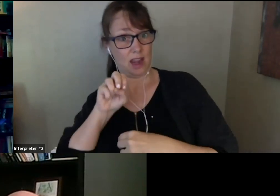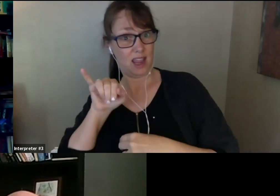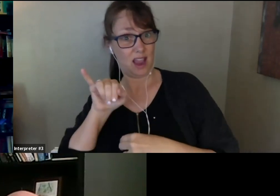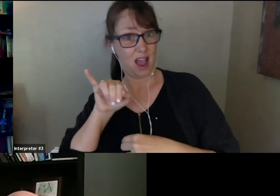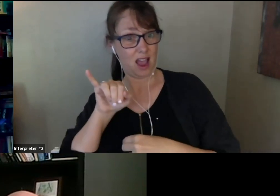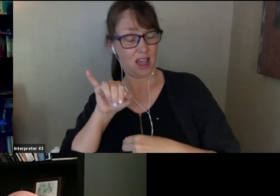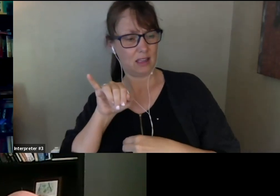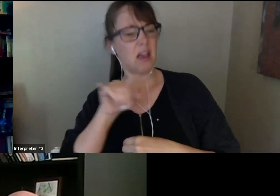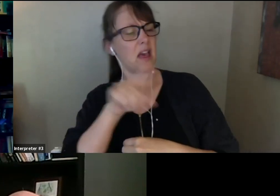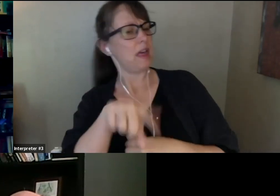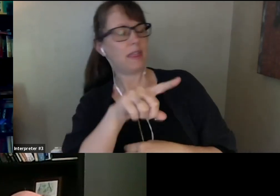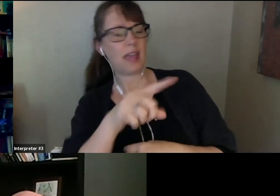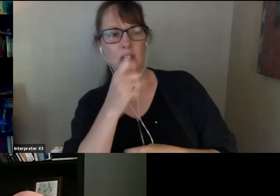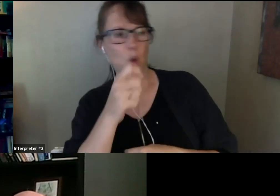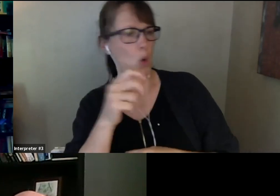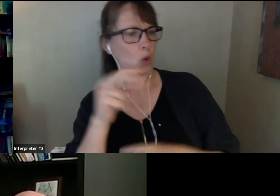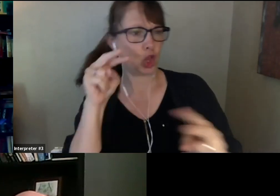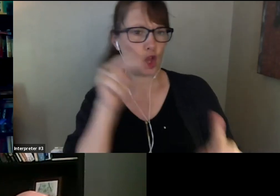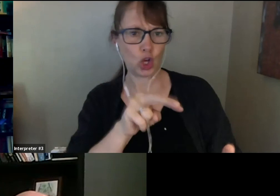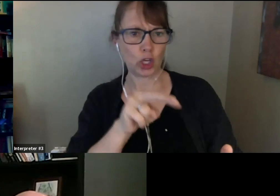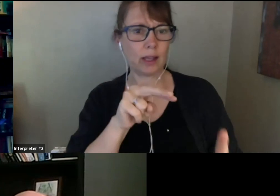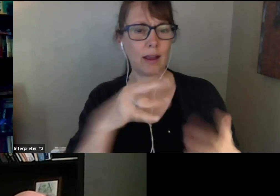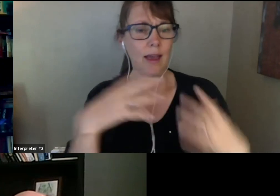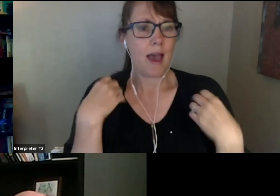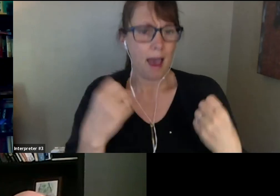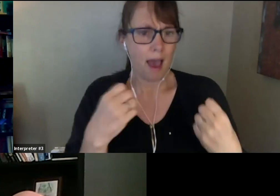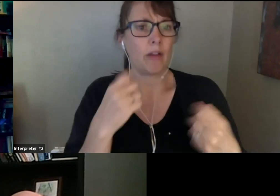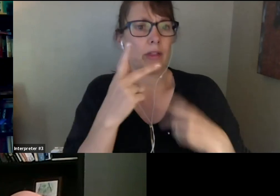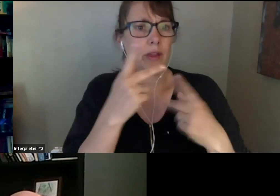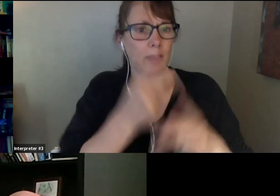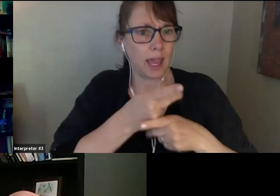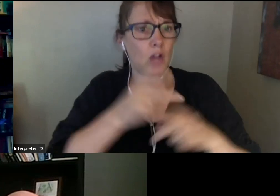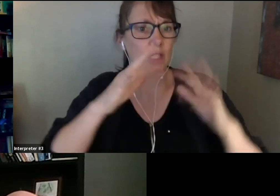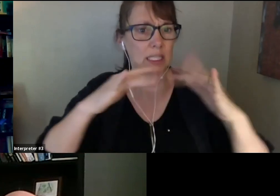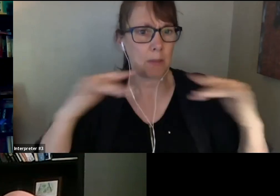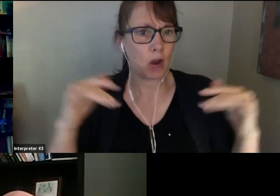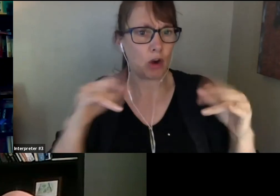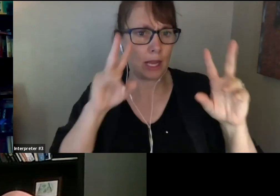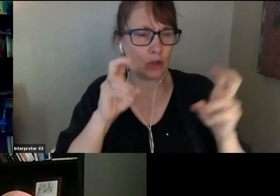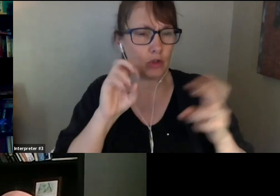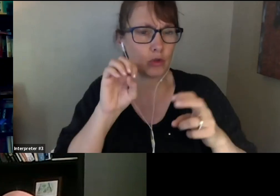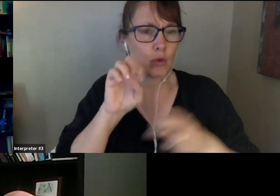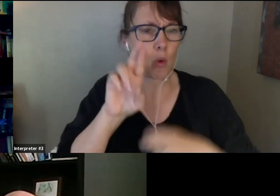healthcare disparity issues or other issues that traditionally attract underrepresented